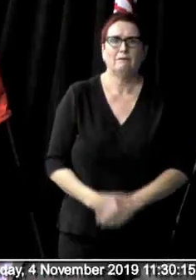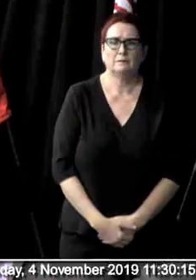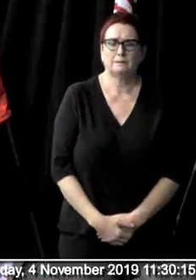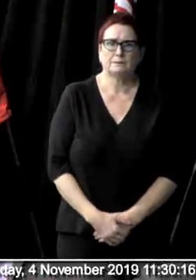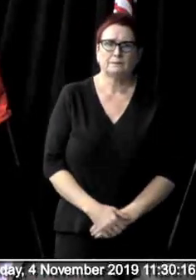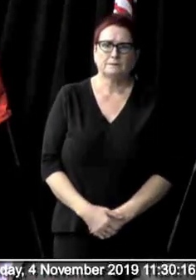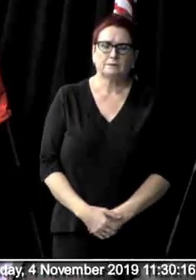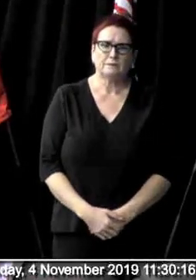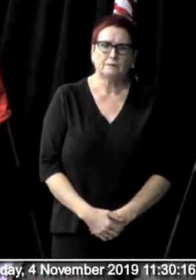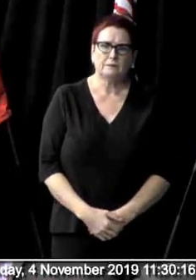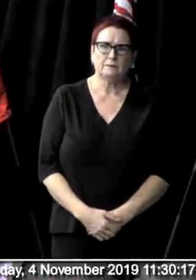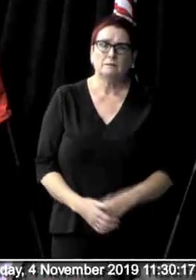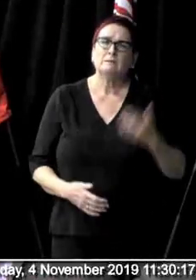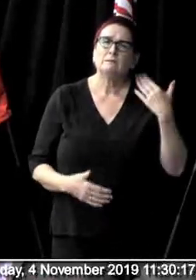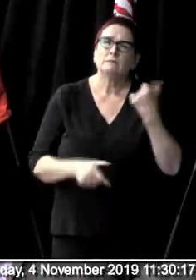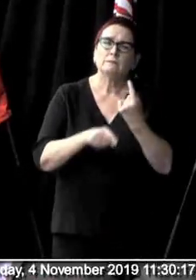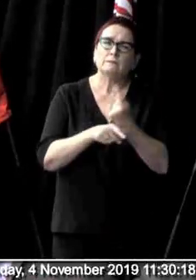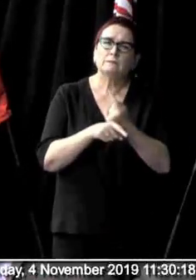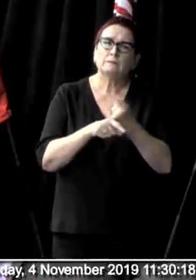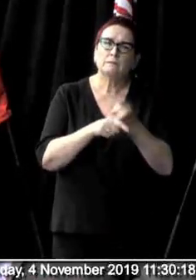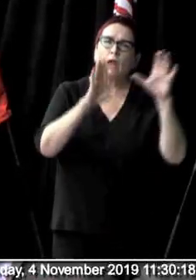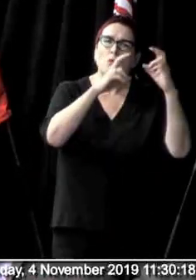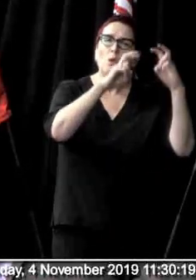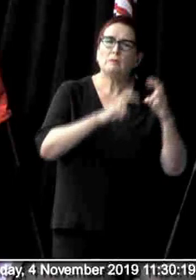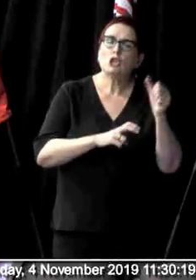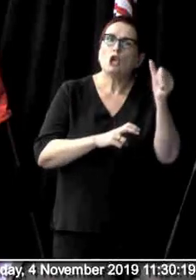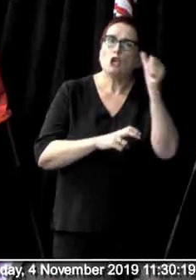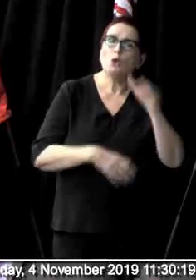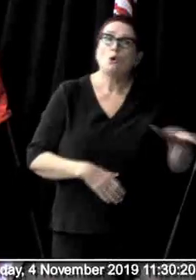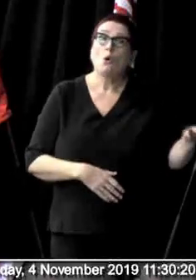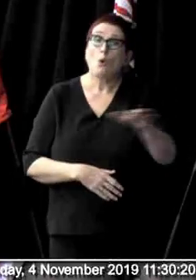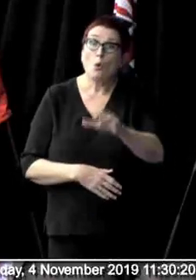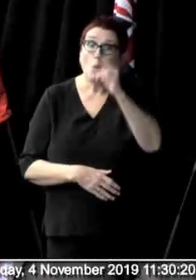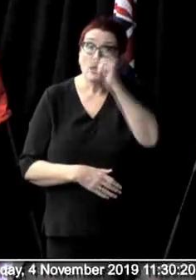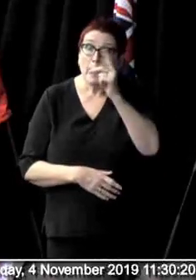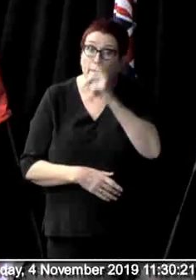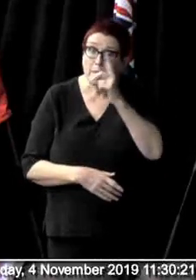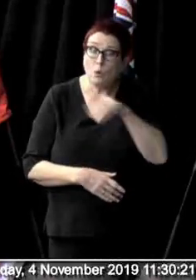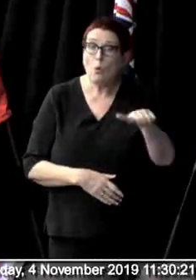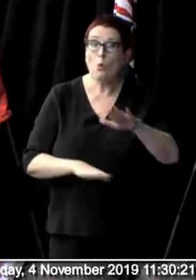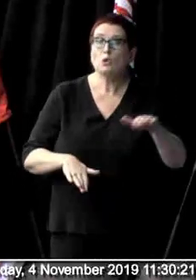As I touched on earlier, the Royal Commission is aware of the right of all children and young persons to be heard.